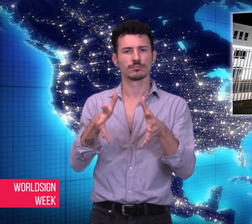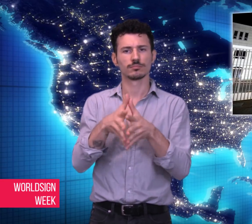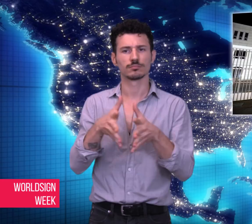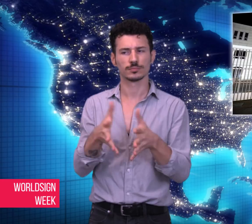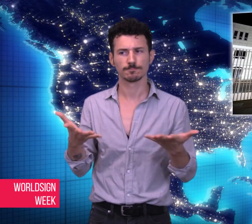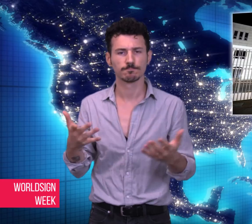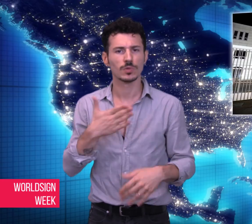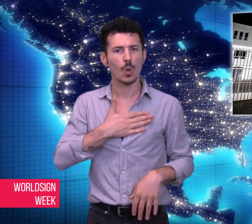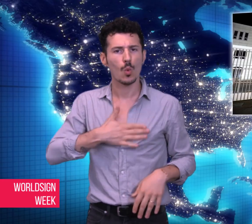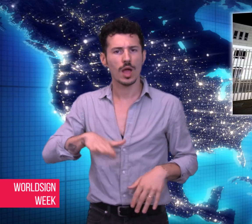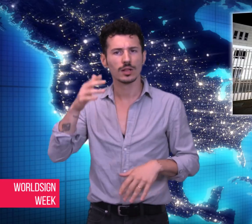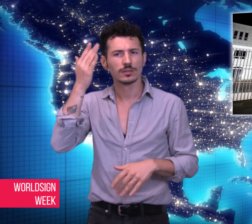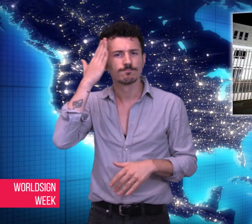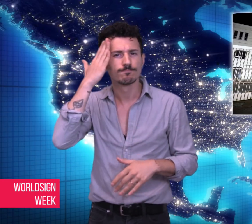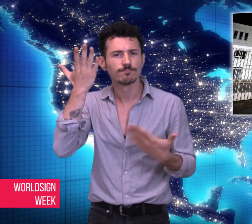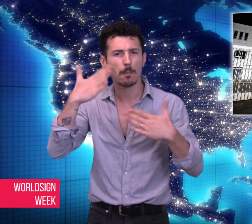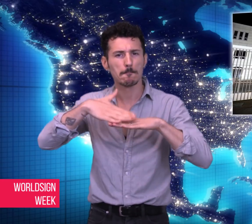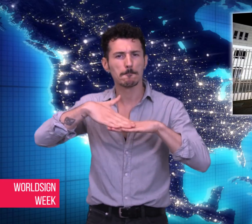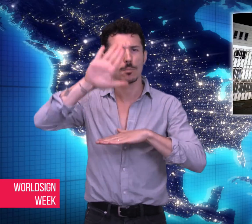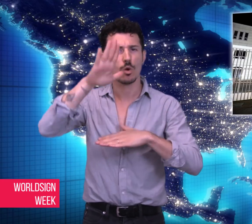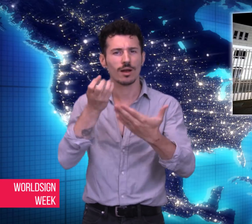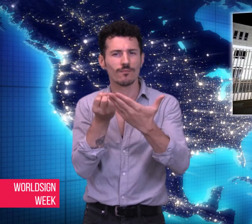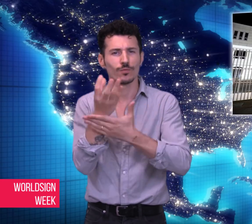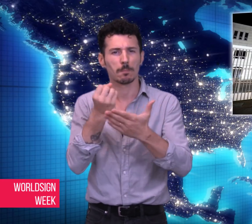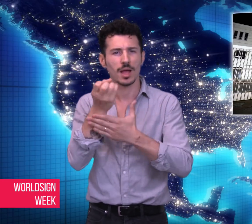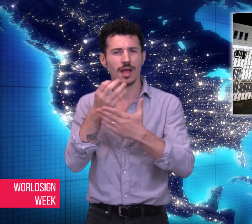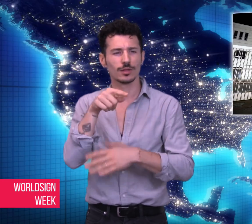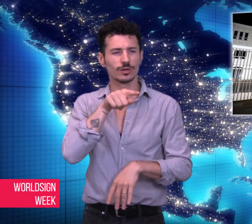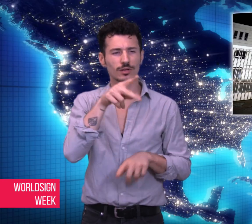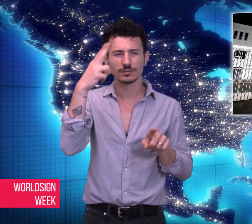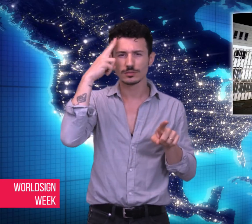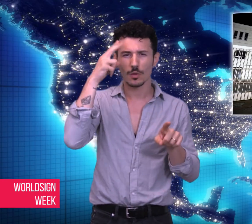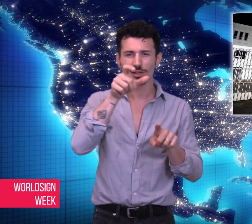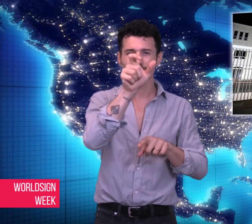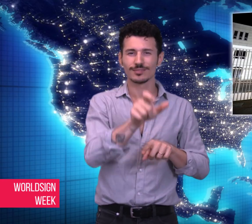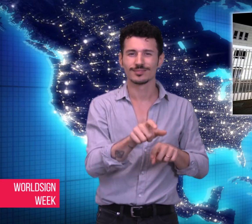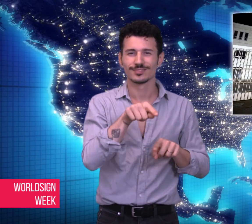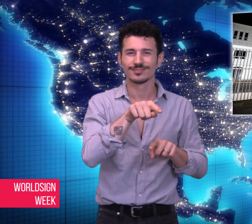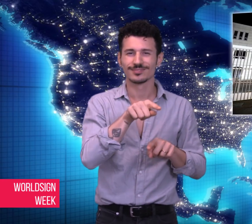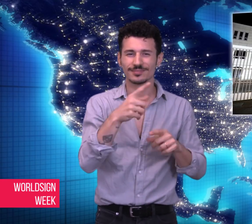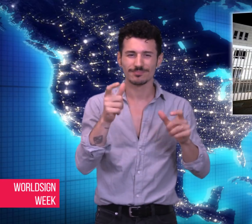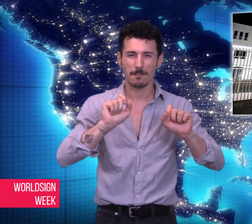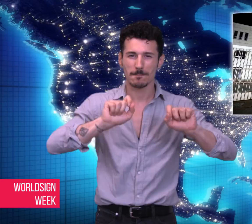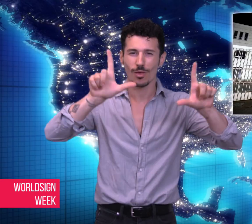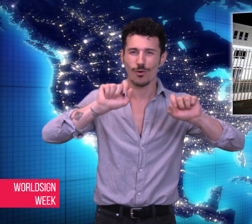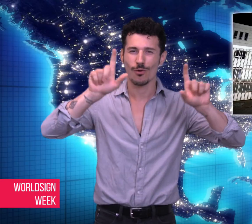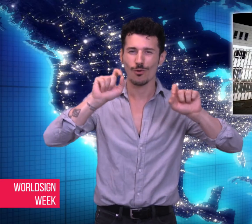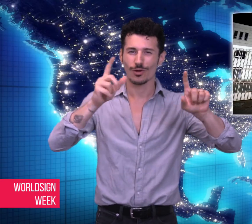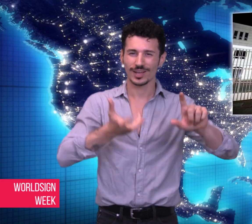saying "we don't comment on bilateral